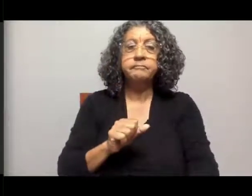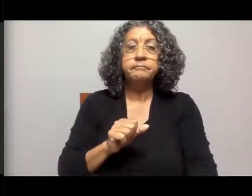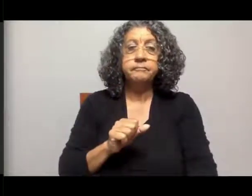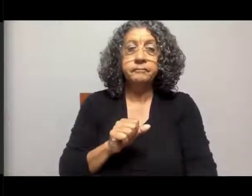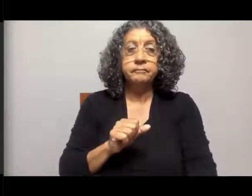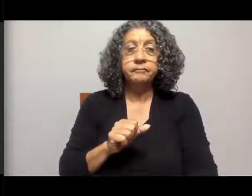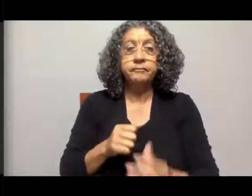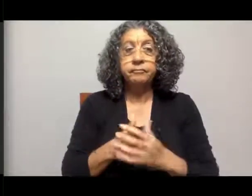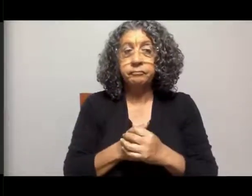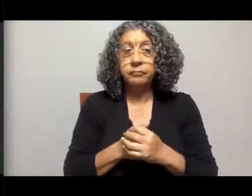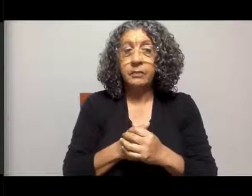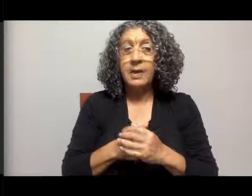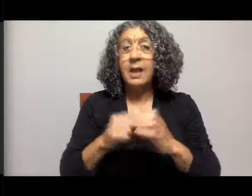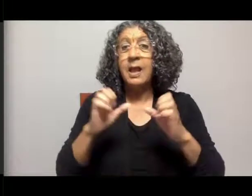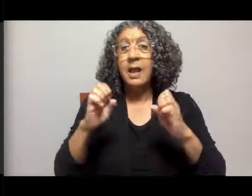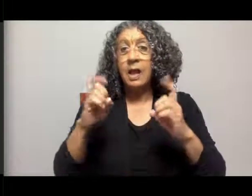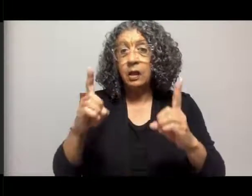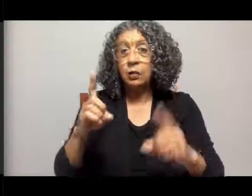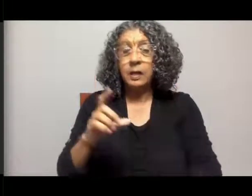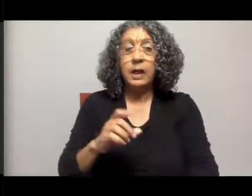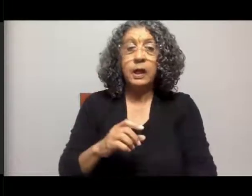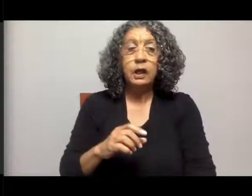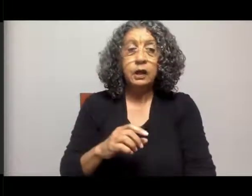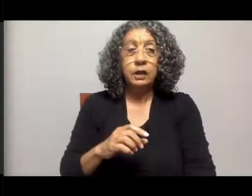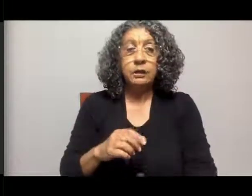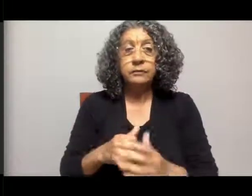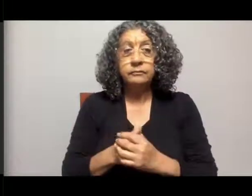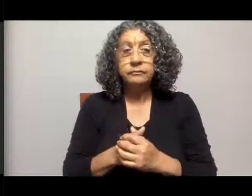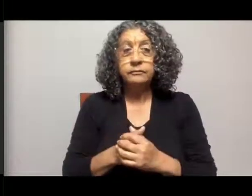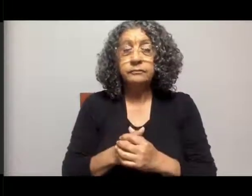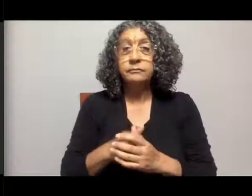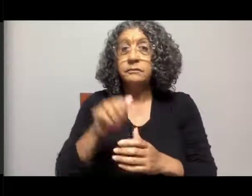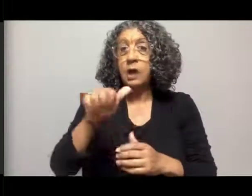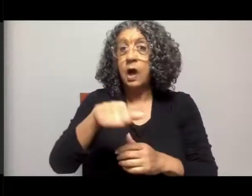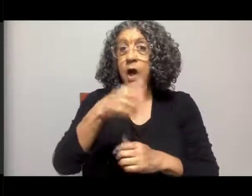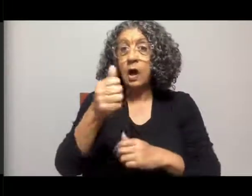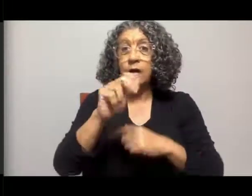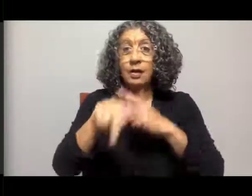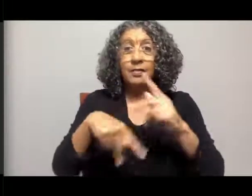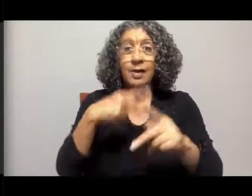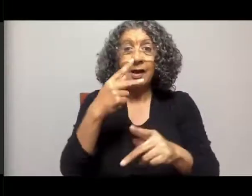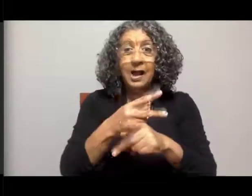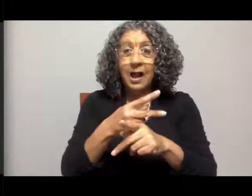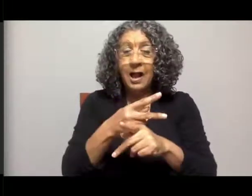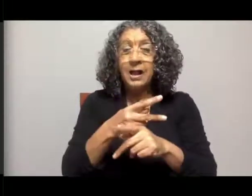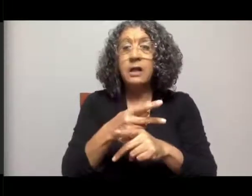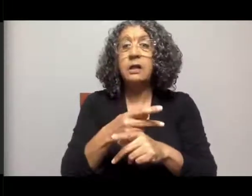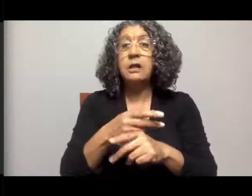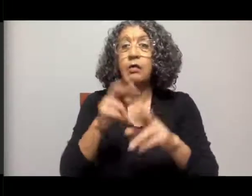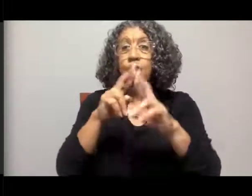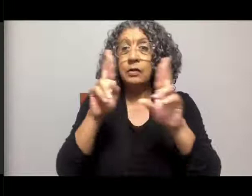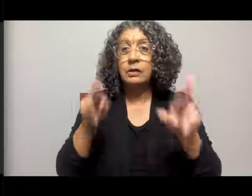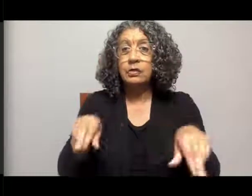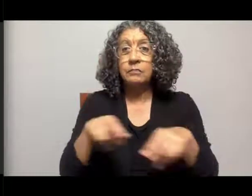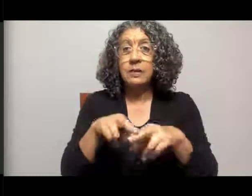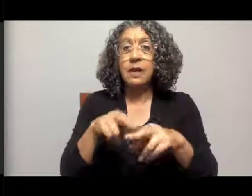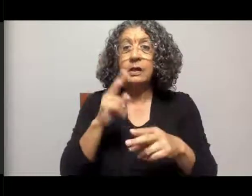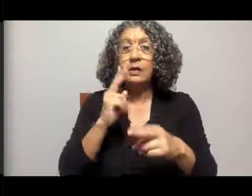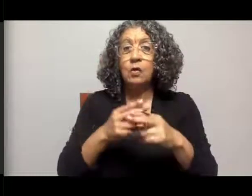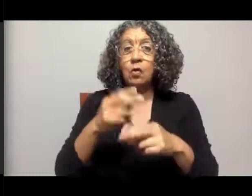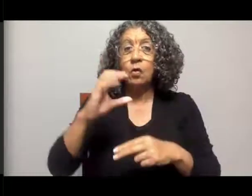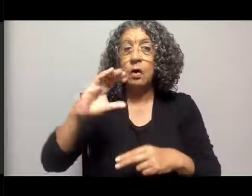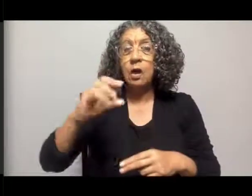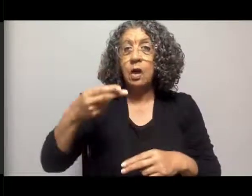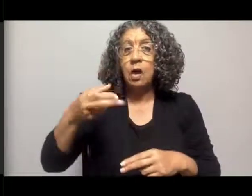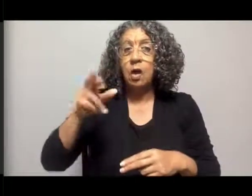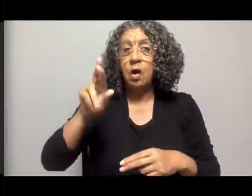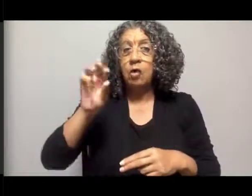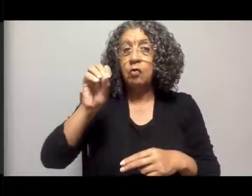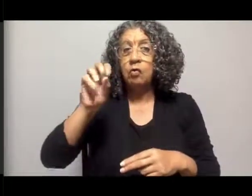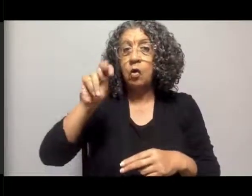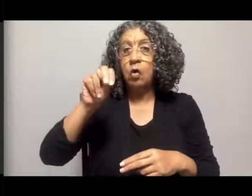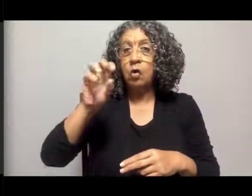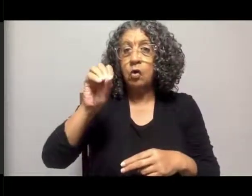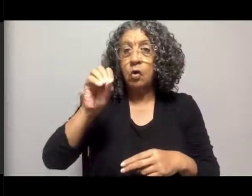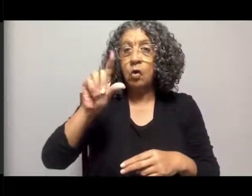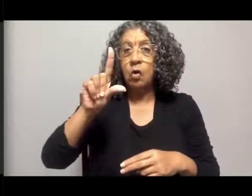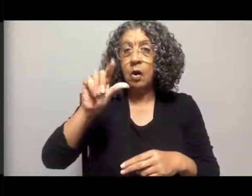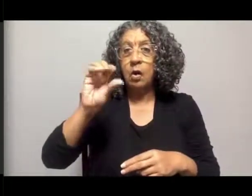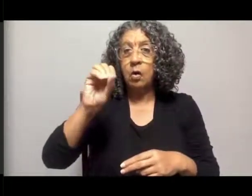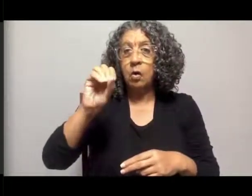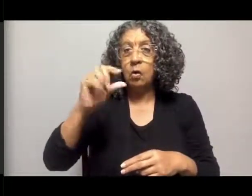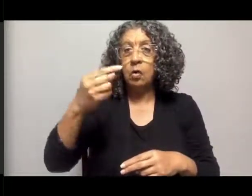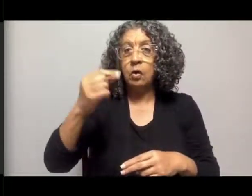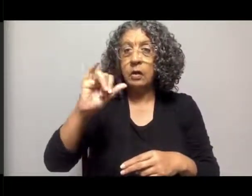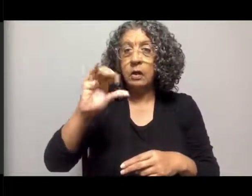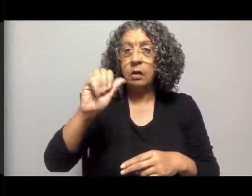jobs listed and then your education. Another kind of resume is called chronological